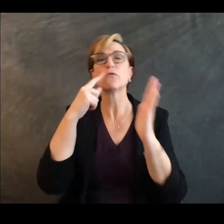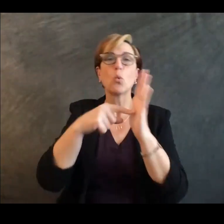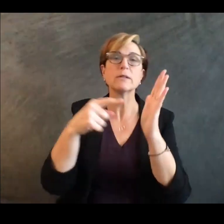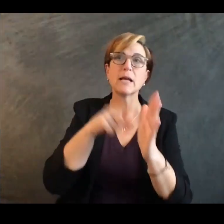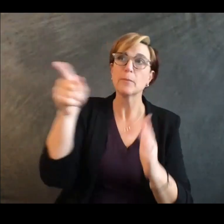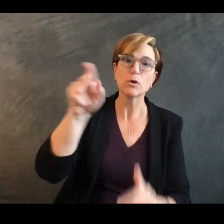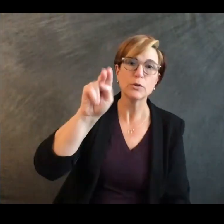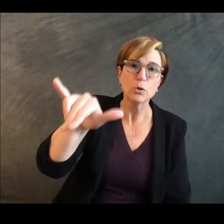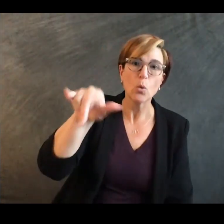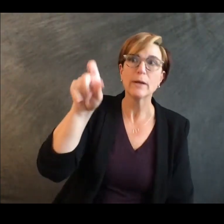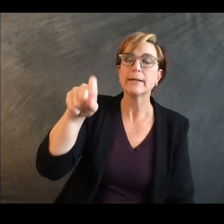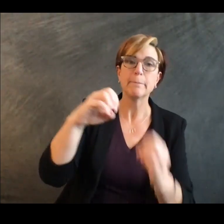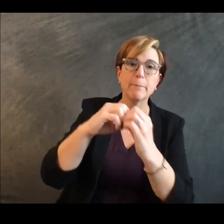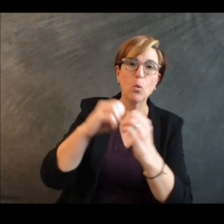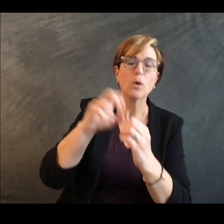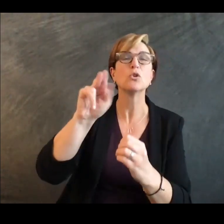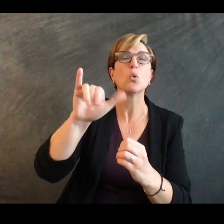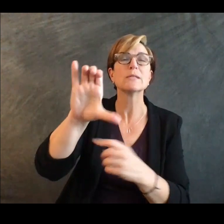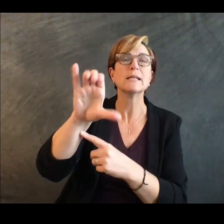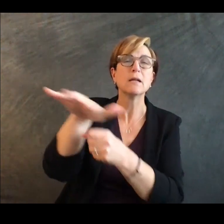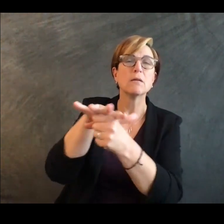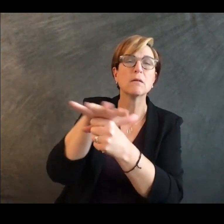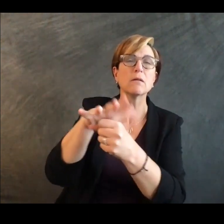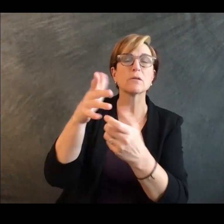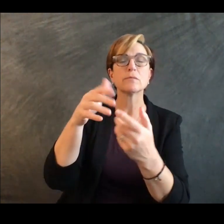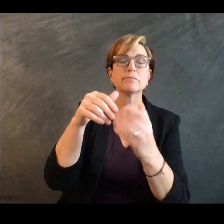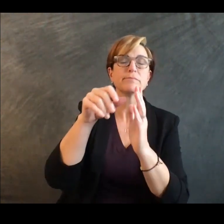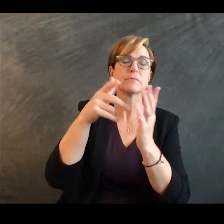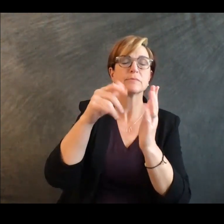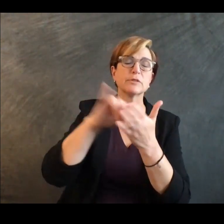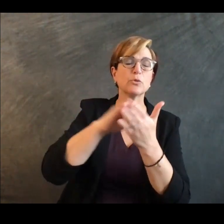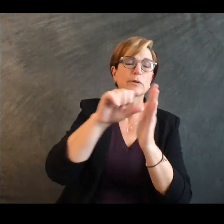the New York City area state you have City and spoke to mayor